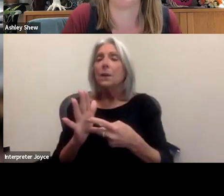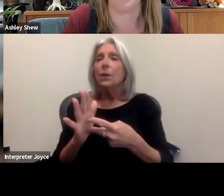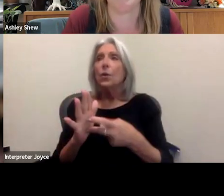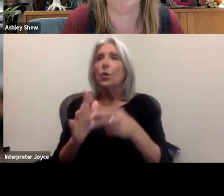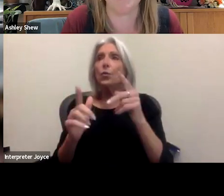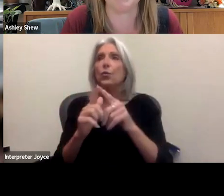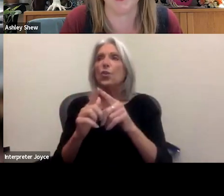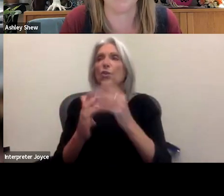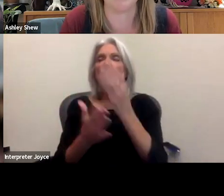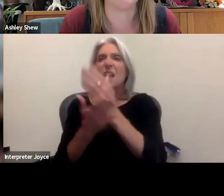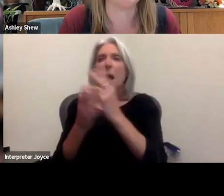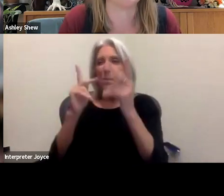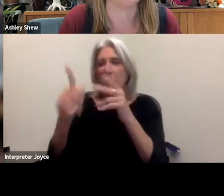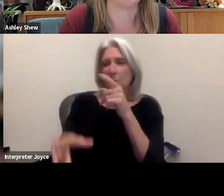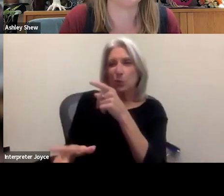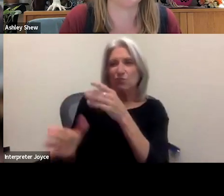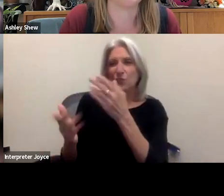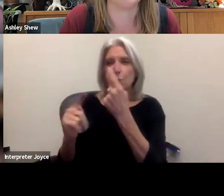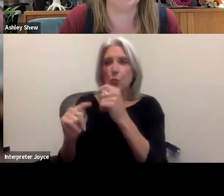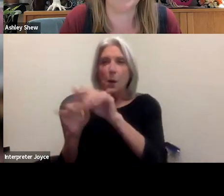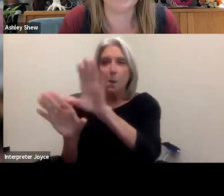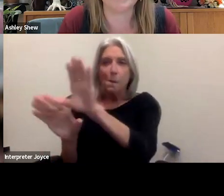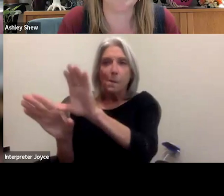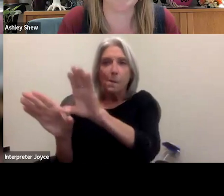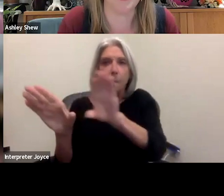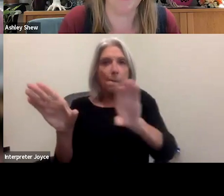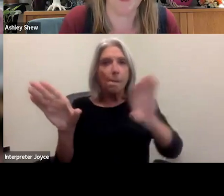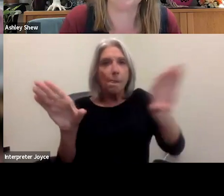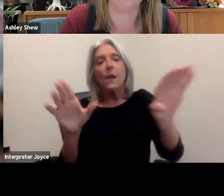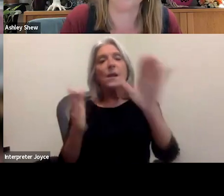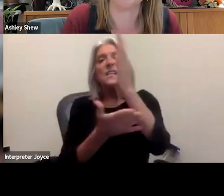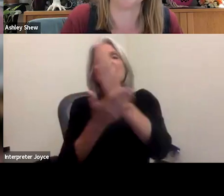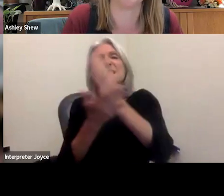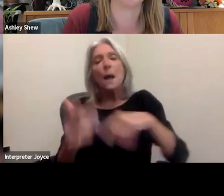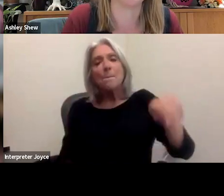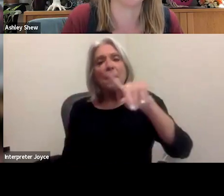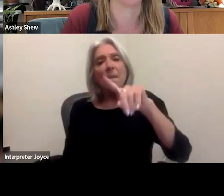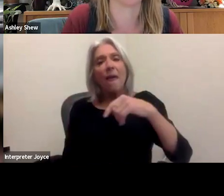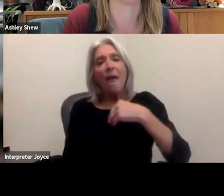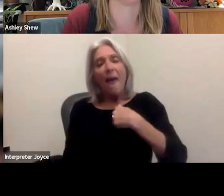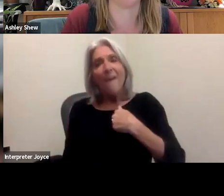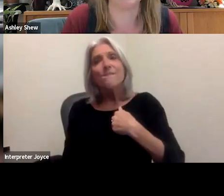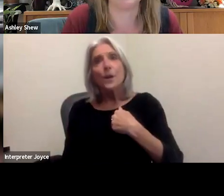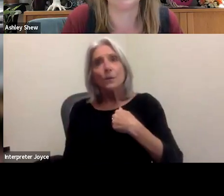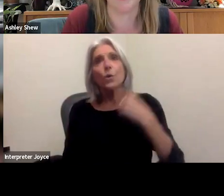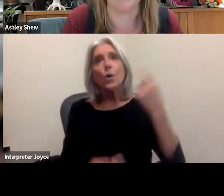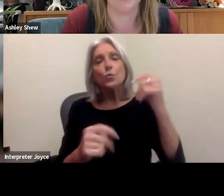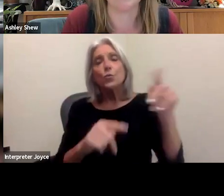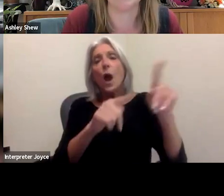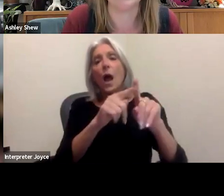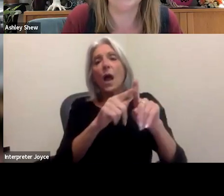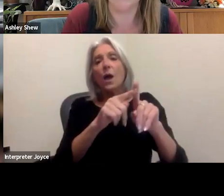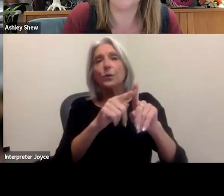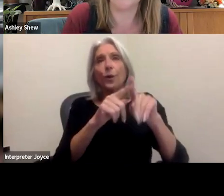Some of that maps on to disability. Some of that maps on to racist ideology and science